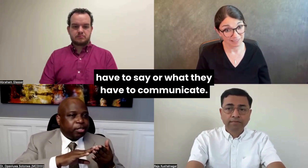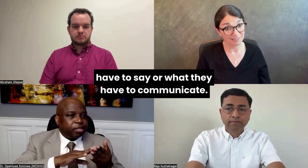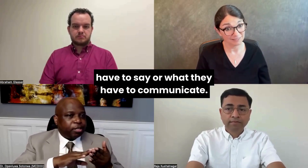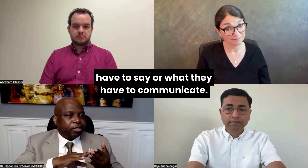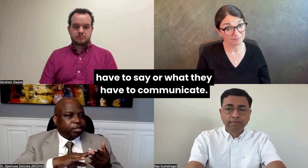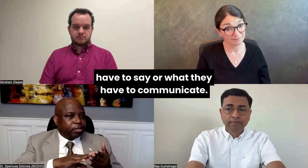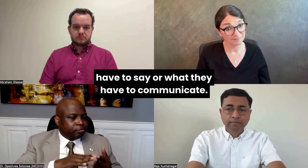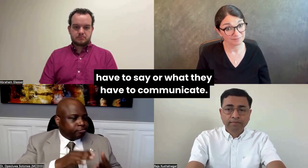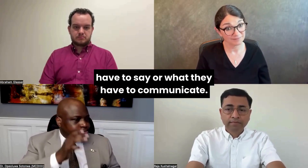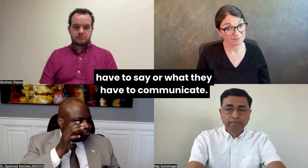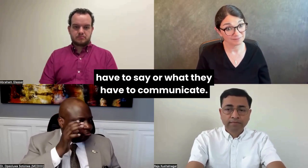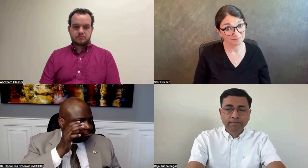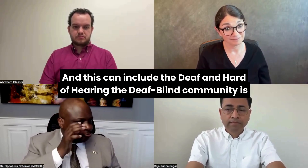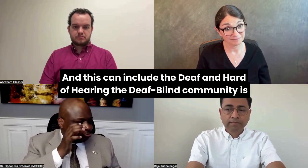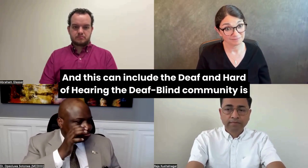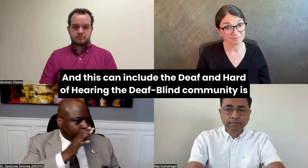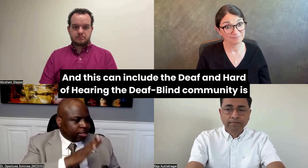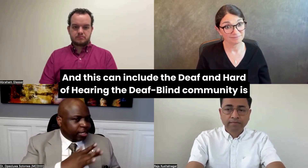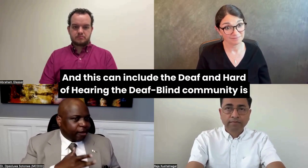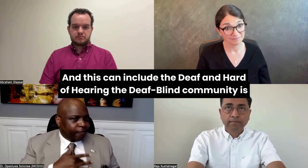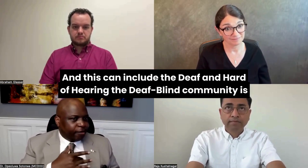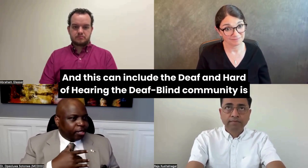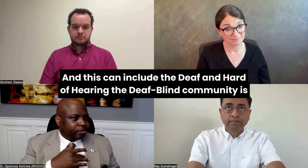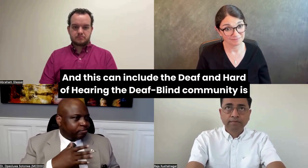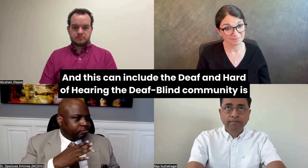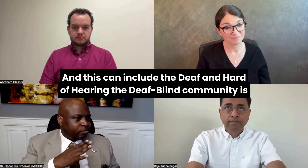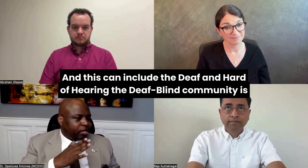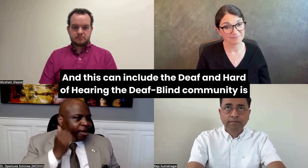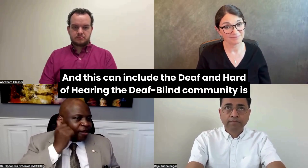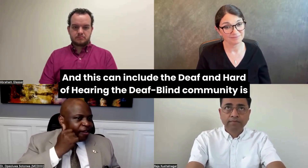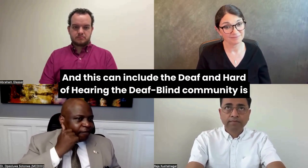And this can include the Deaf and Hard of Hearing the Deaf-Blind community is